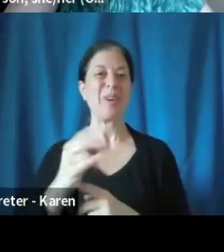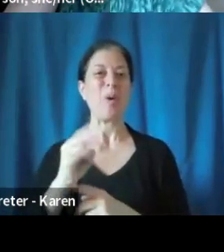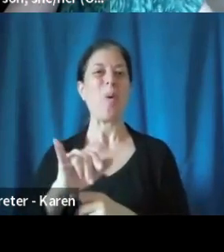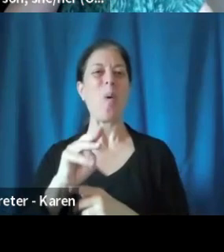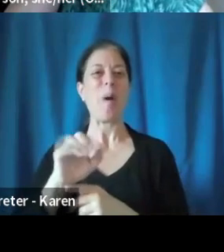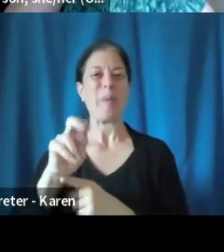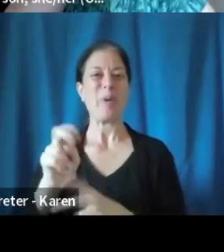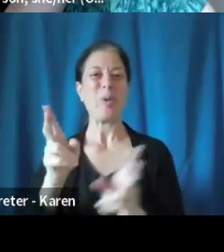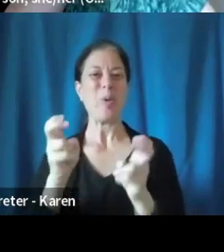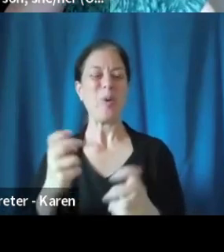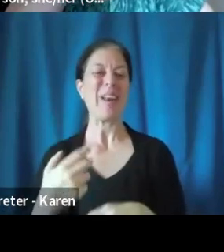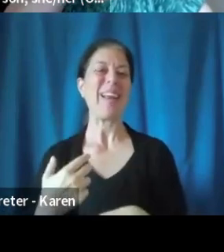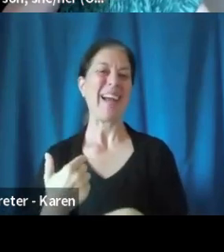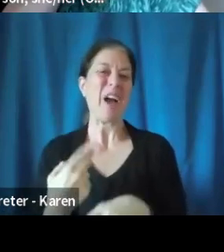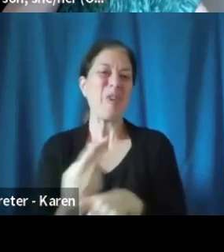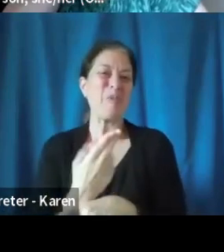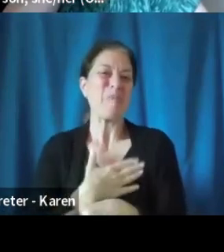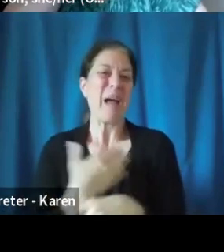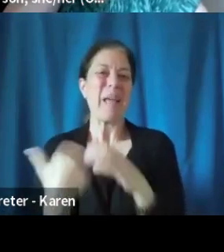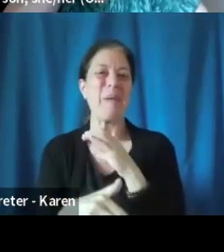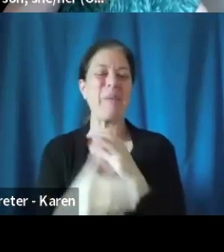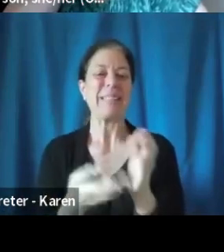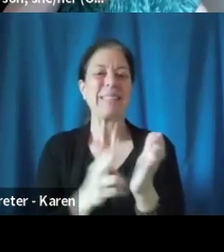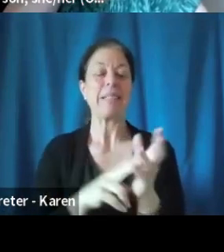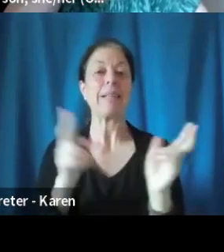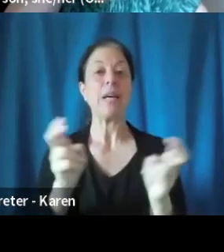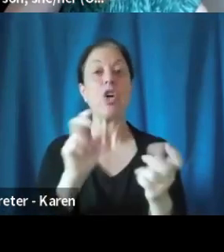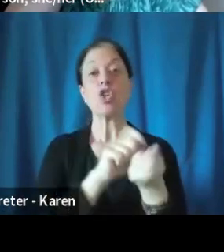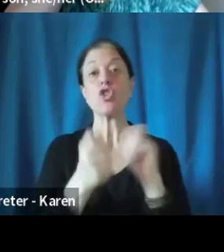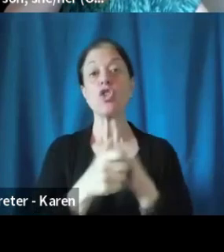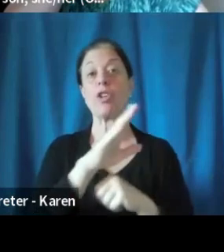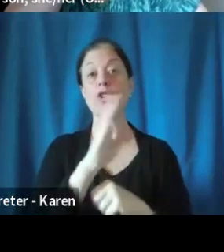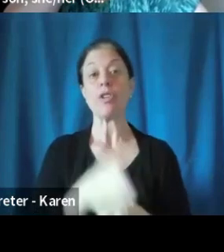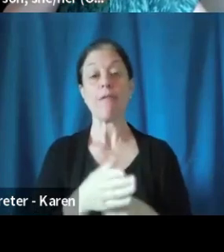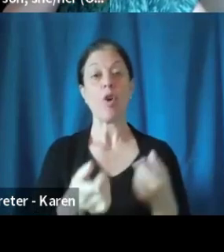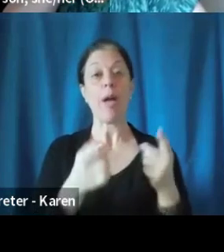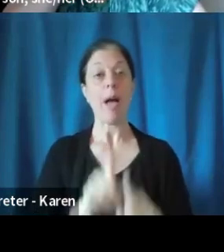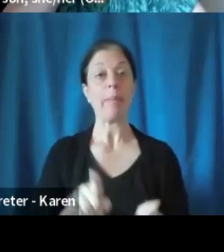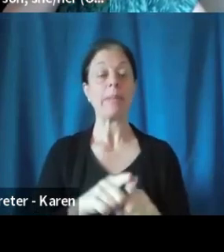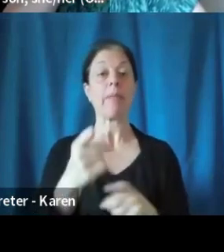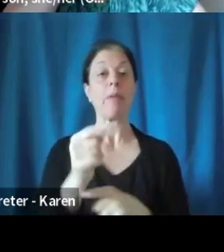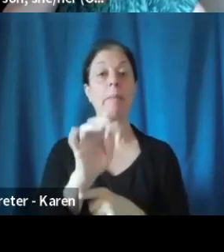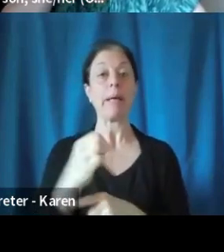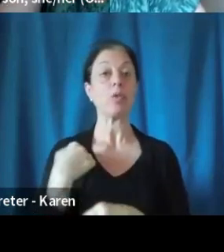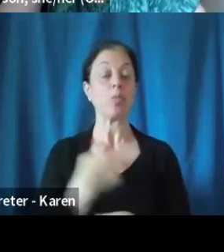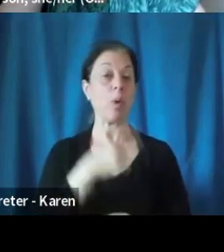And I just want to leave with this quote, the Judy Hoymen quote. "Change